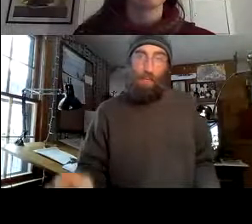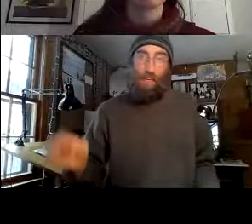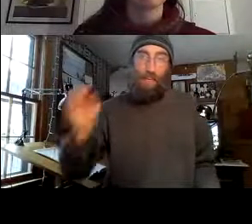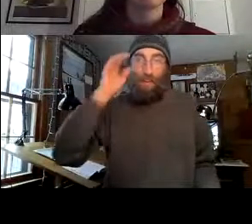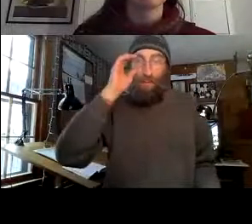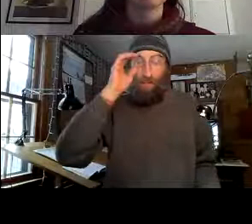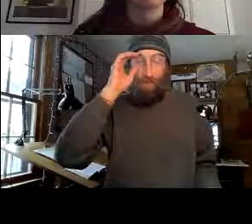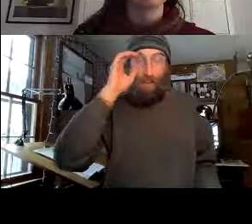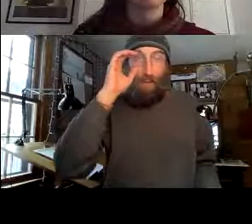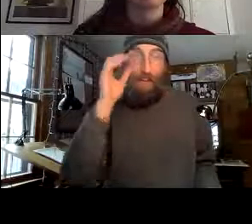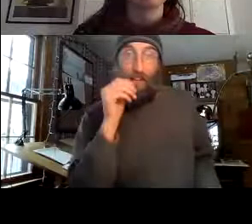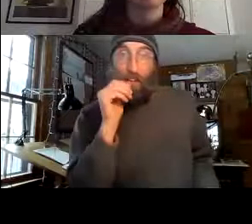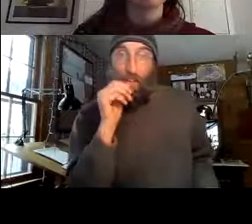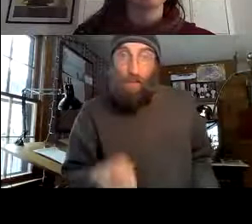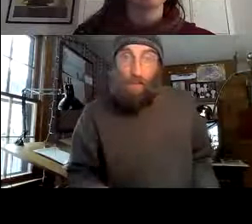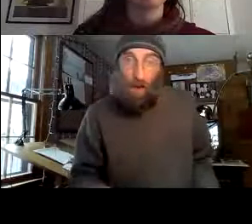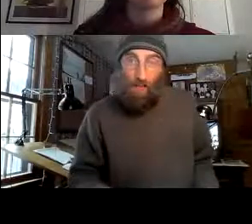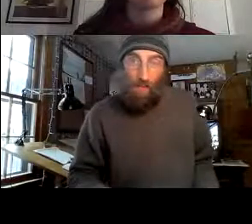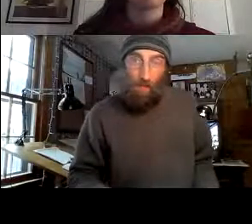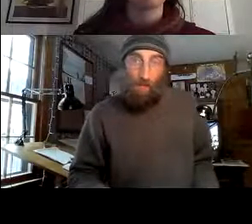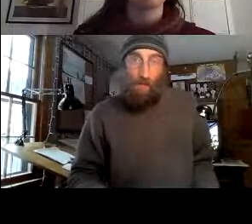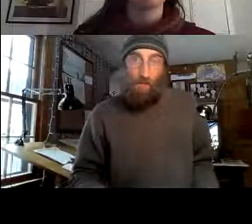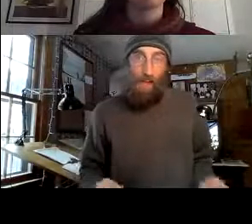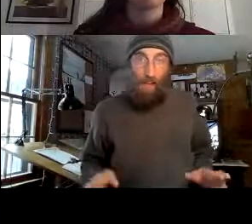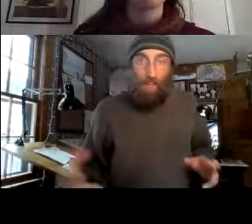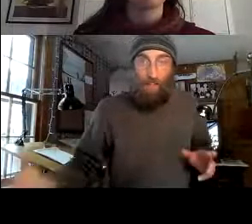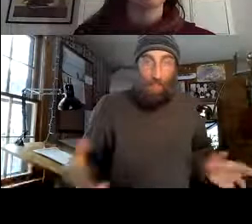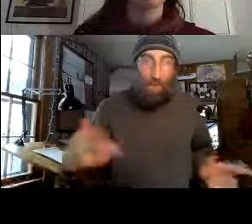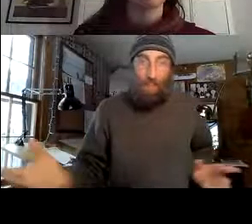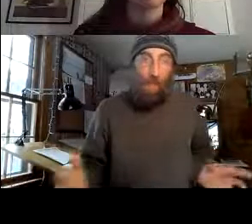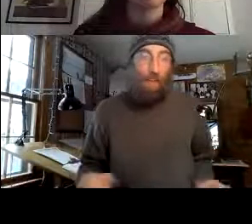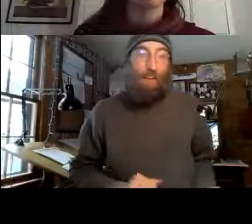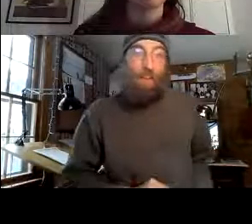be coming out, uh fingers crossed it'll be ready by Spring or Summer [2022].